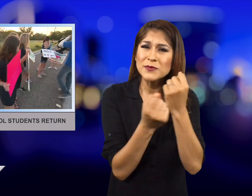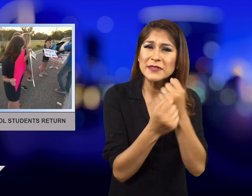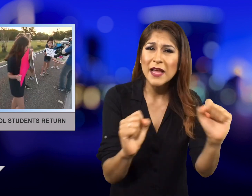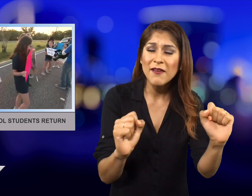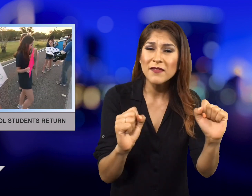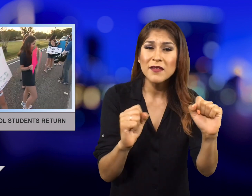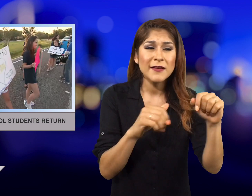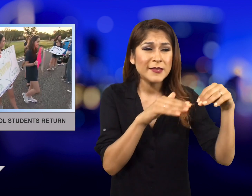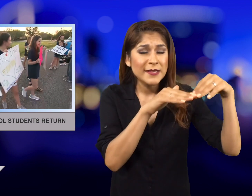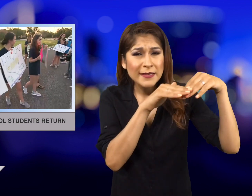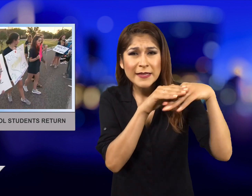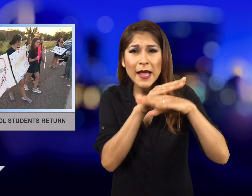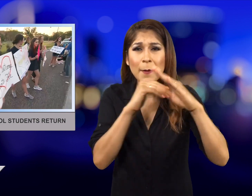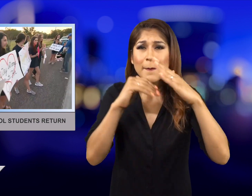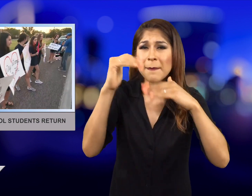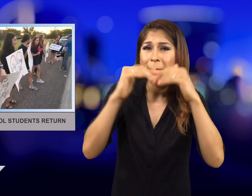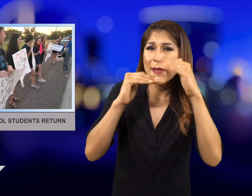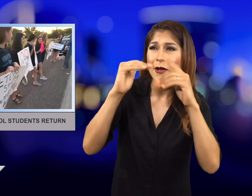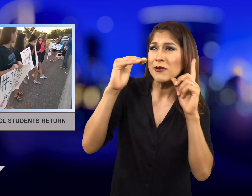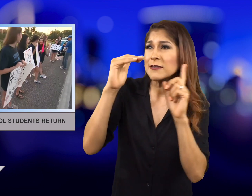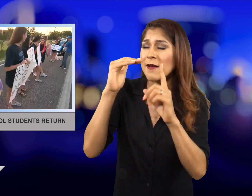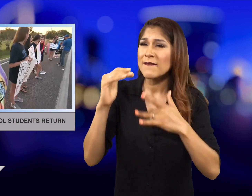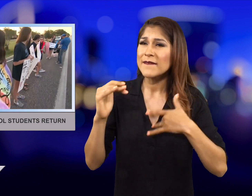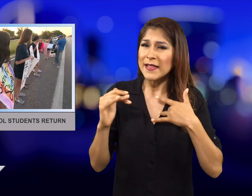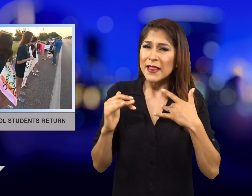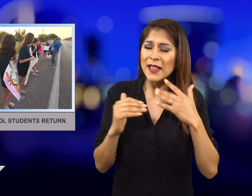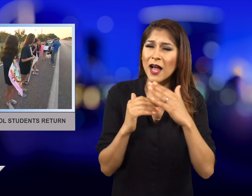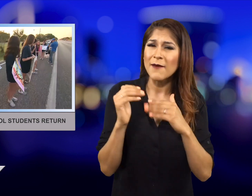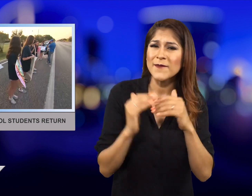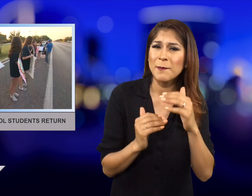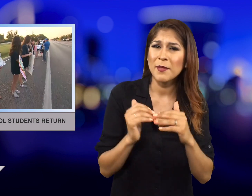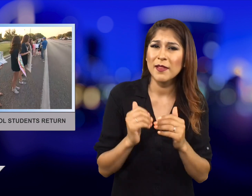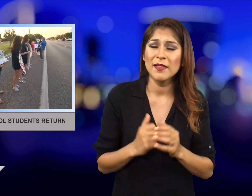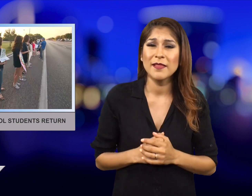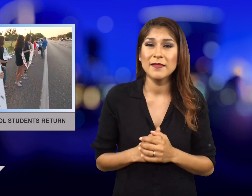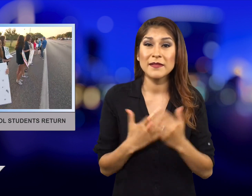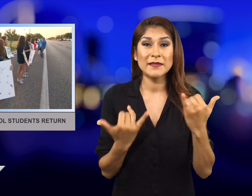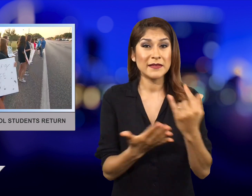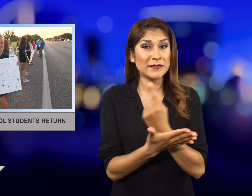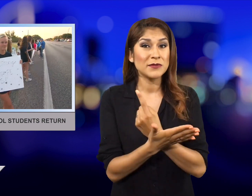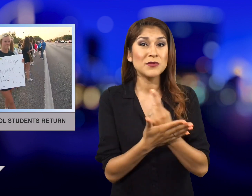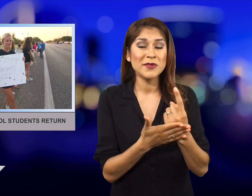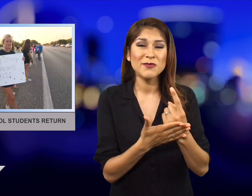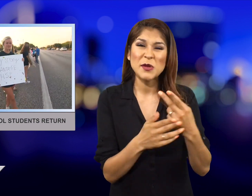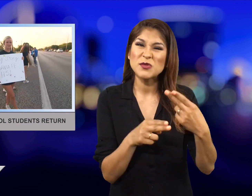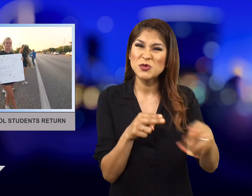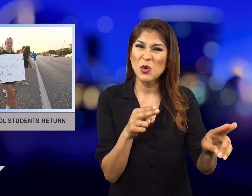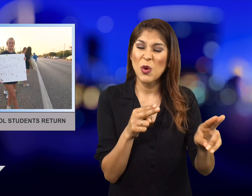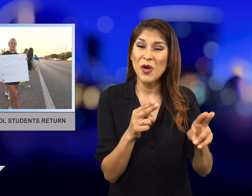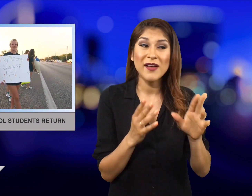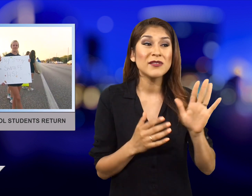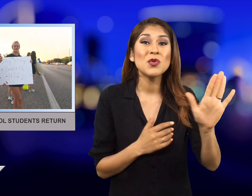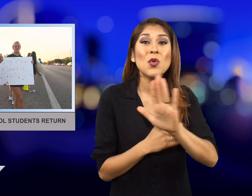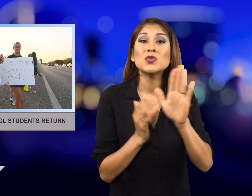safe and comforted as they entered the building. It will be a short week for the students.